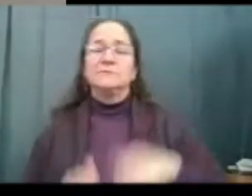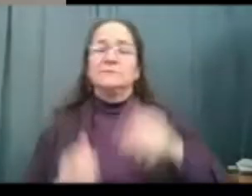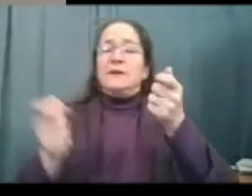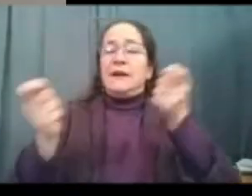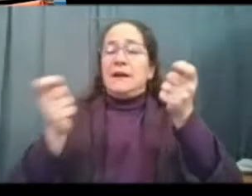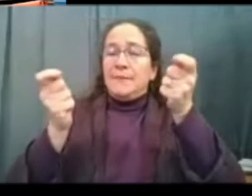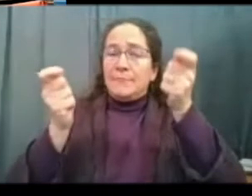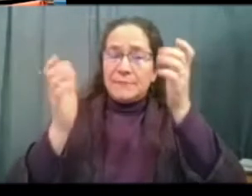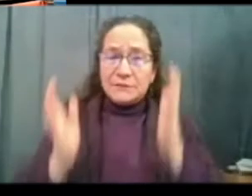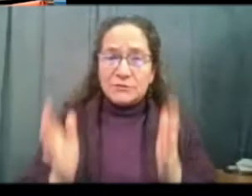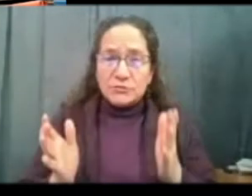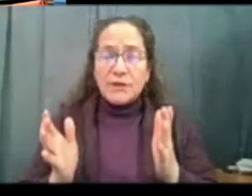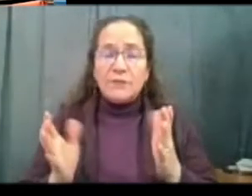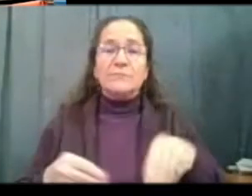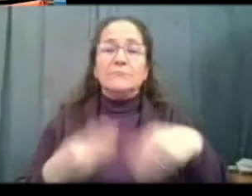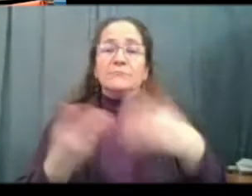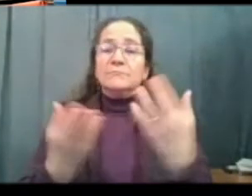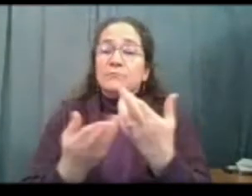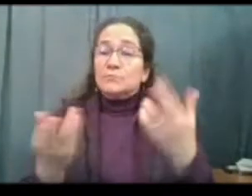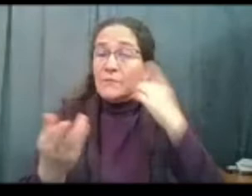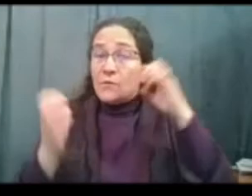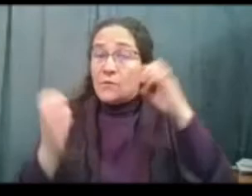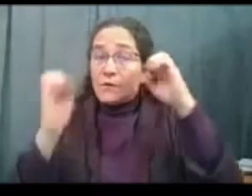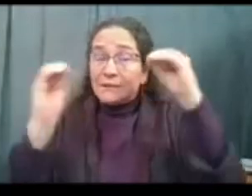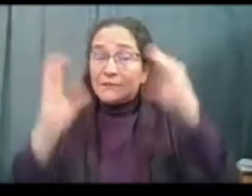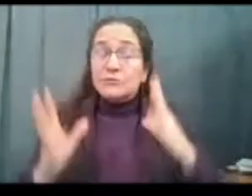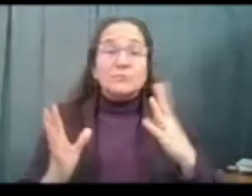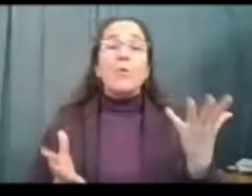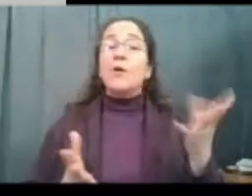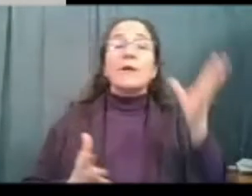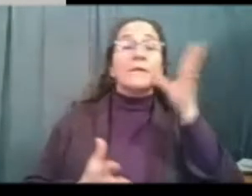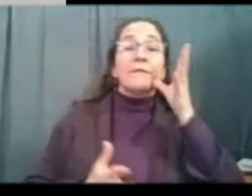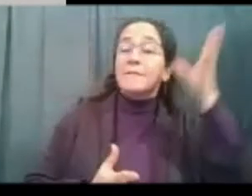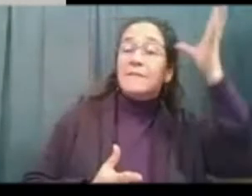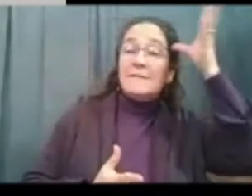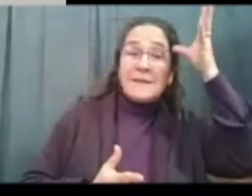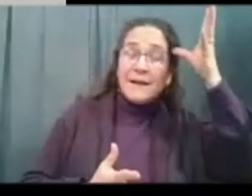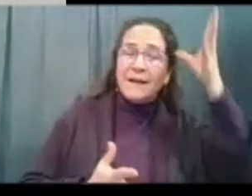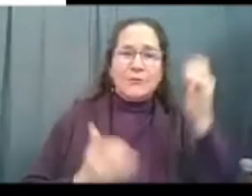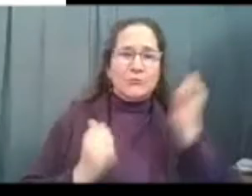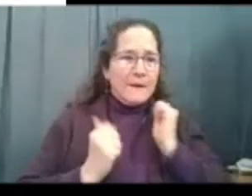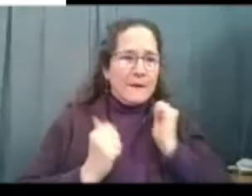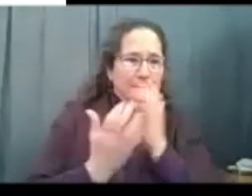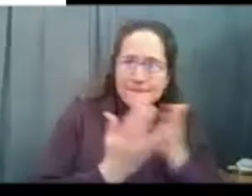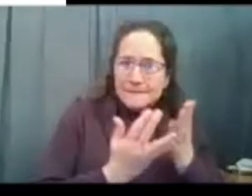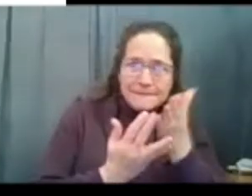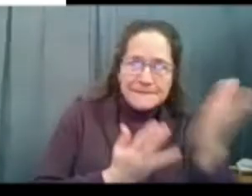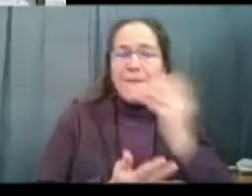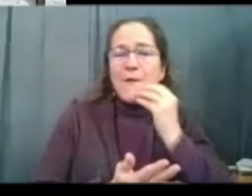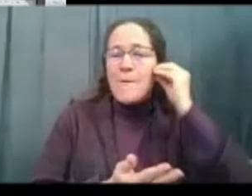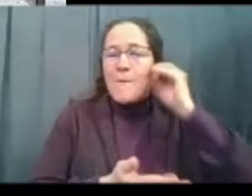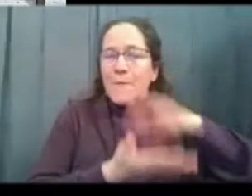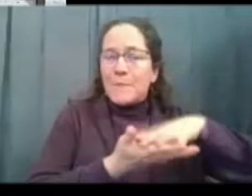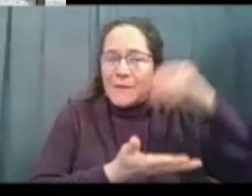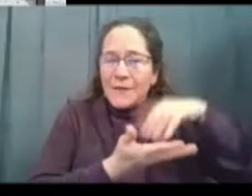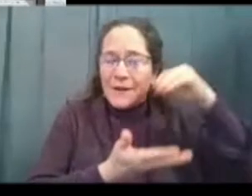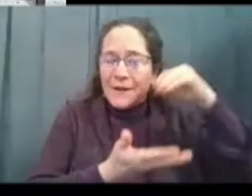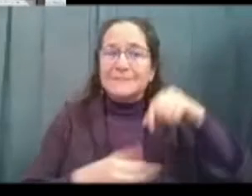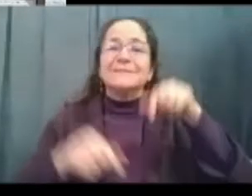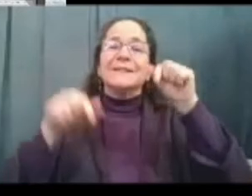providing resources to educators or a family member, navigating your role during at home learning inspirED for you.